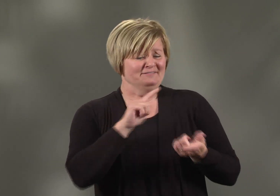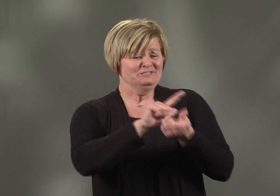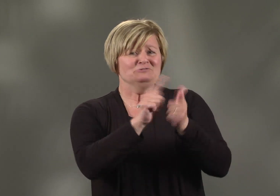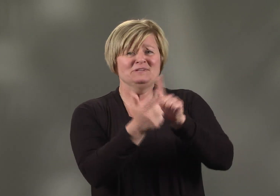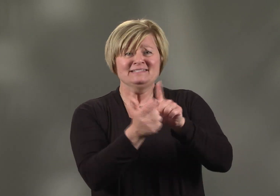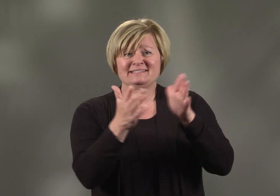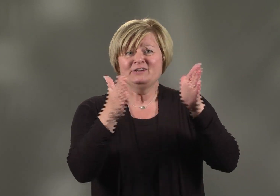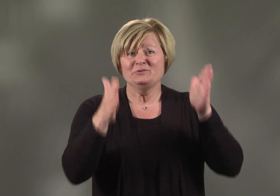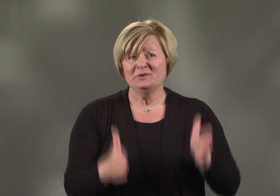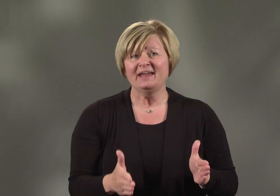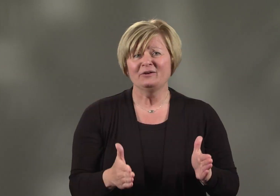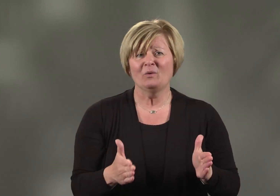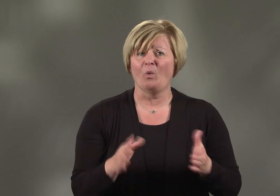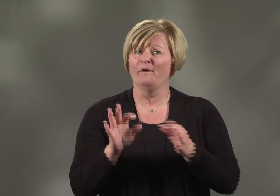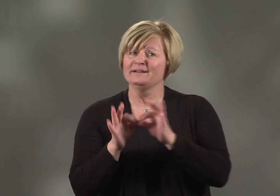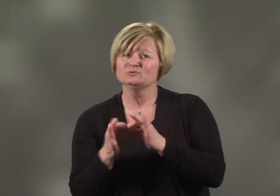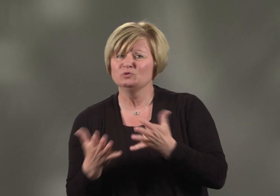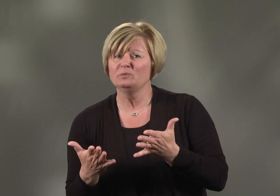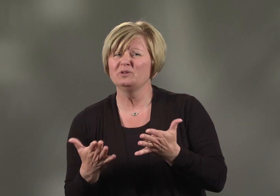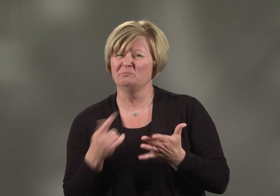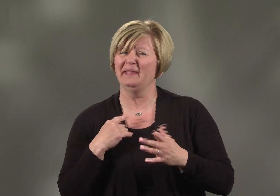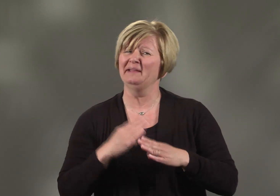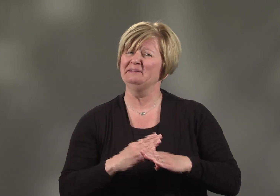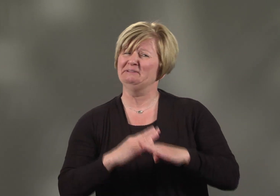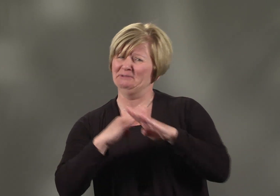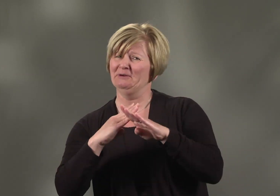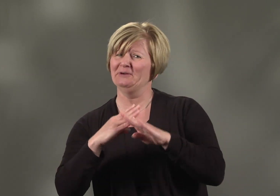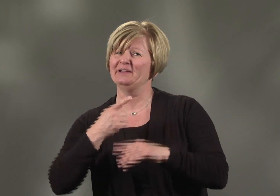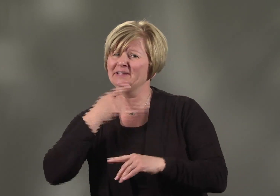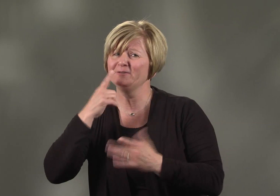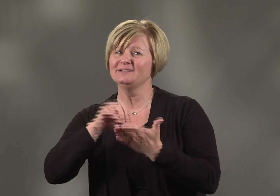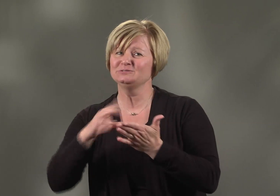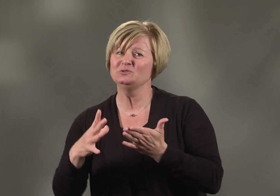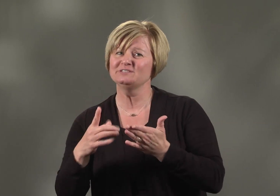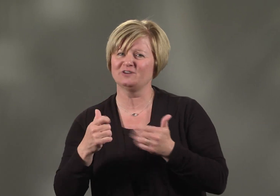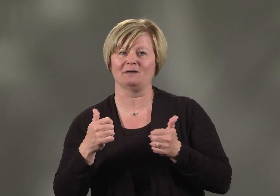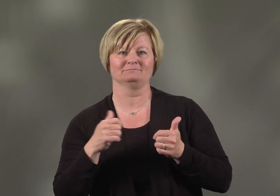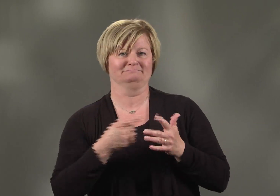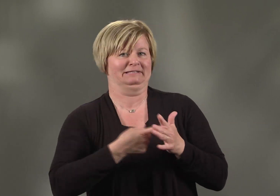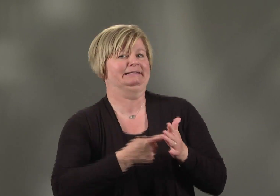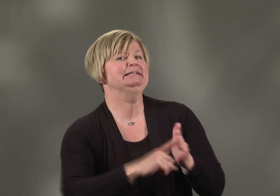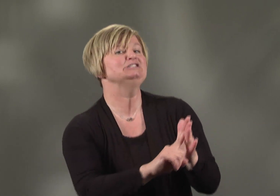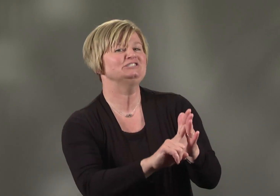Having this transliterator or interpreter may also deter hearing students from initiating